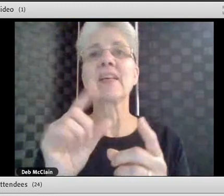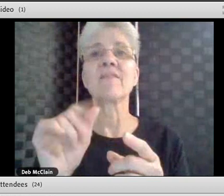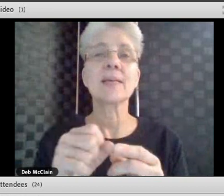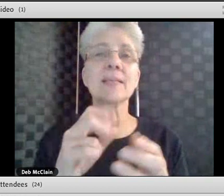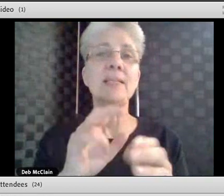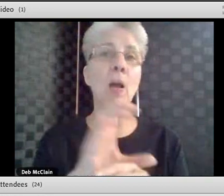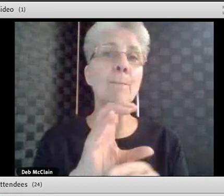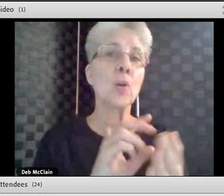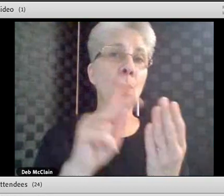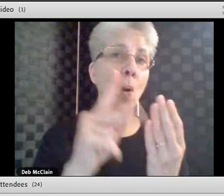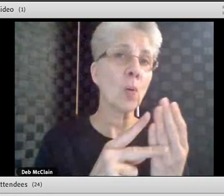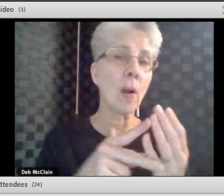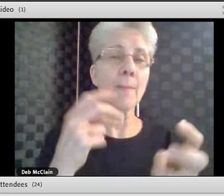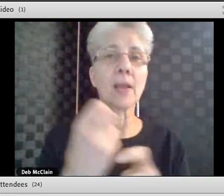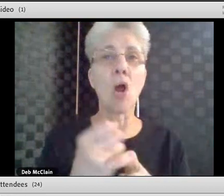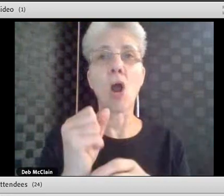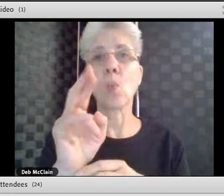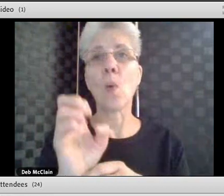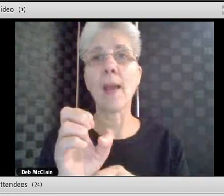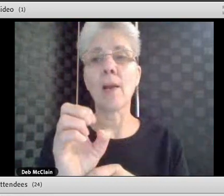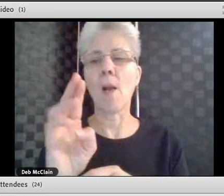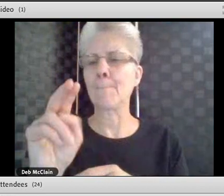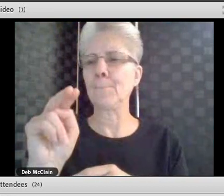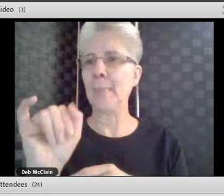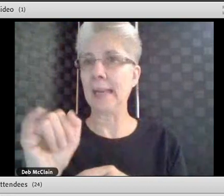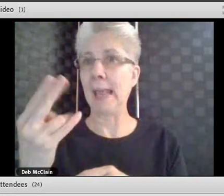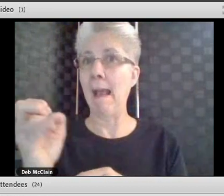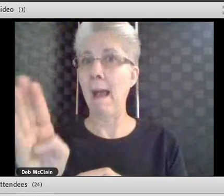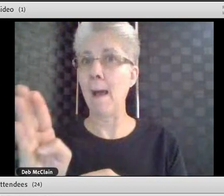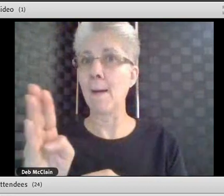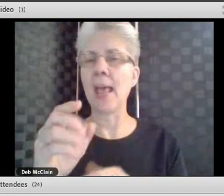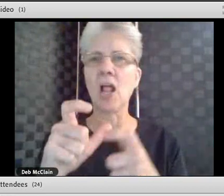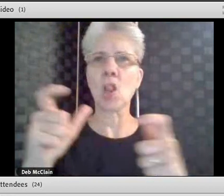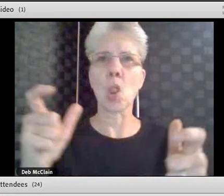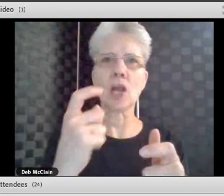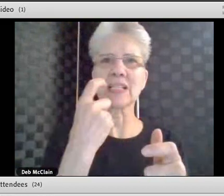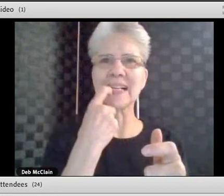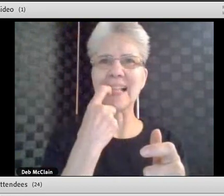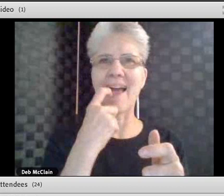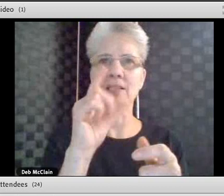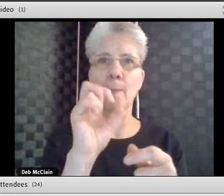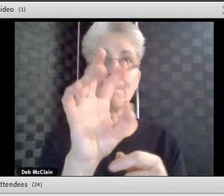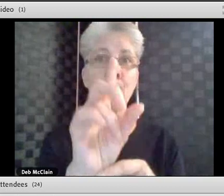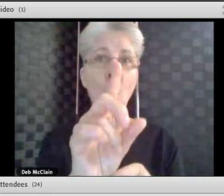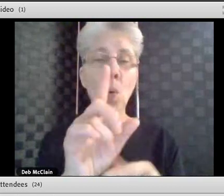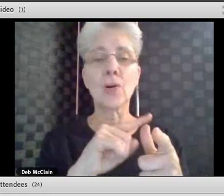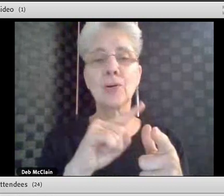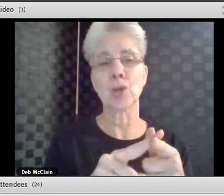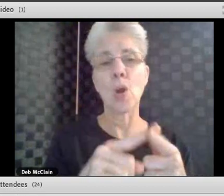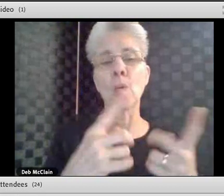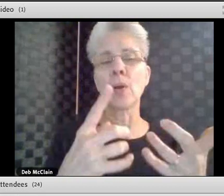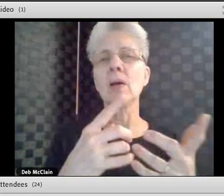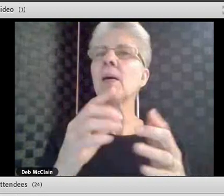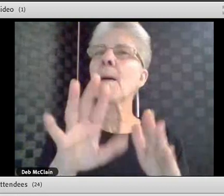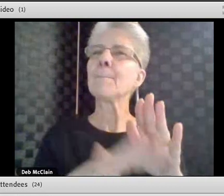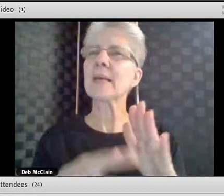augmented reality devices, computer programming hardware, a Mini Hub, and a large glass board.